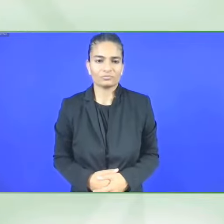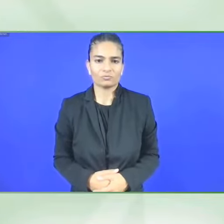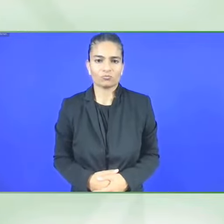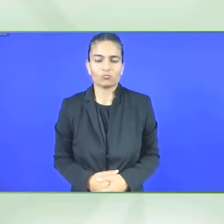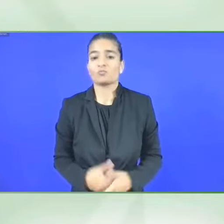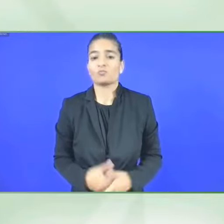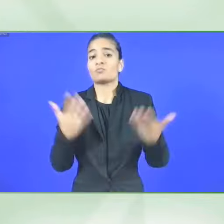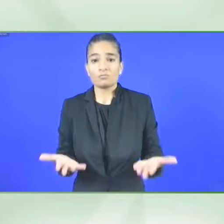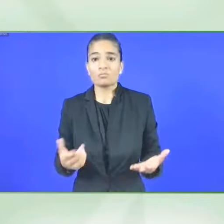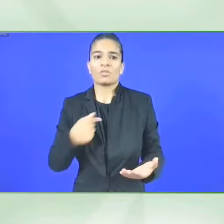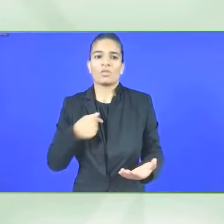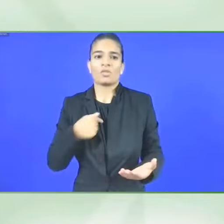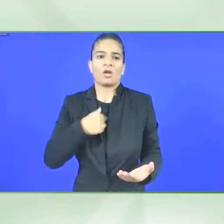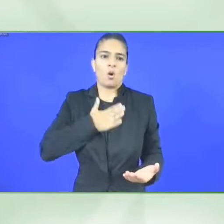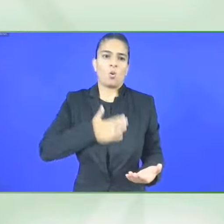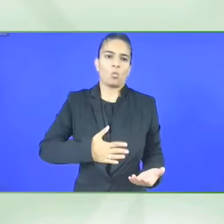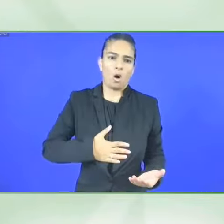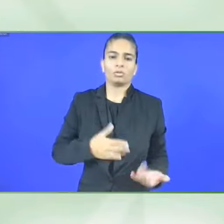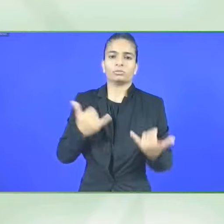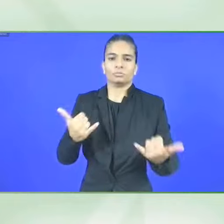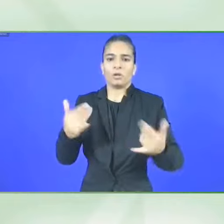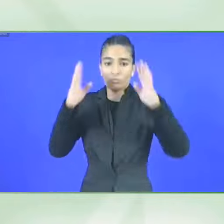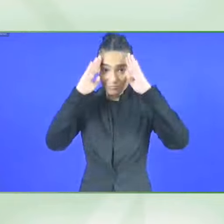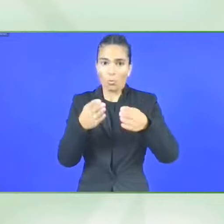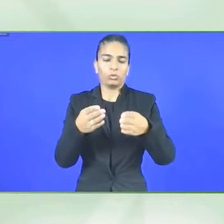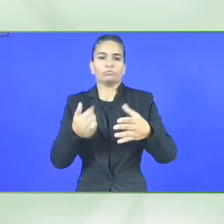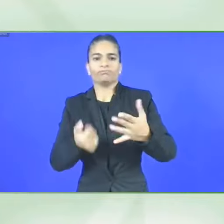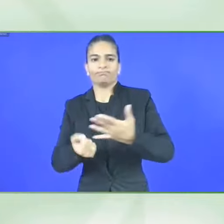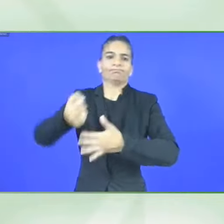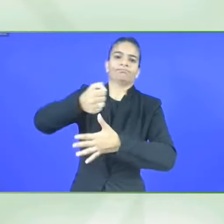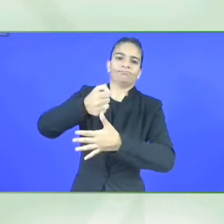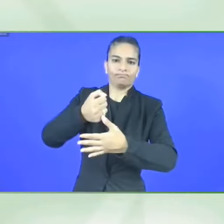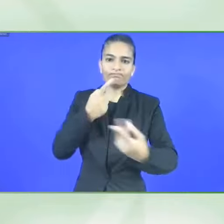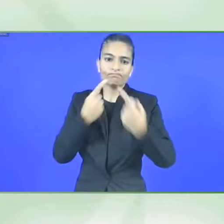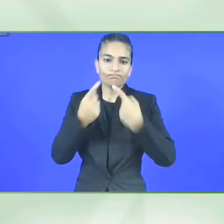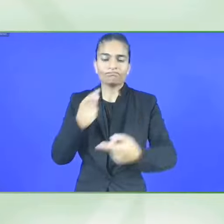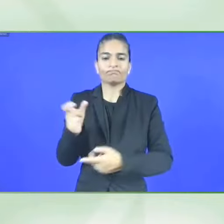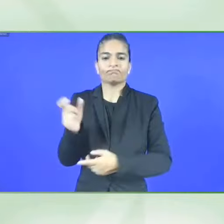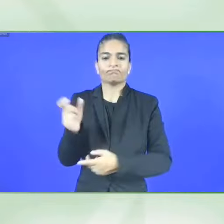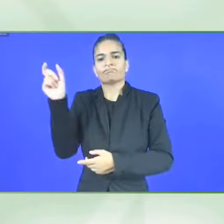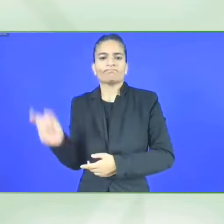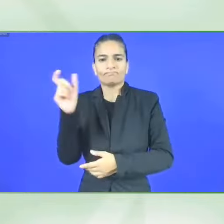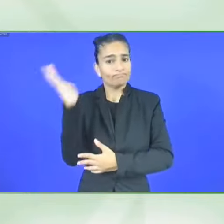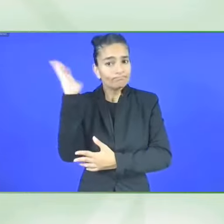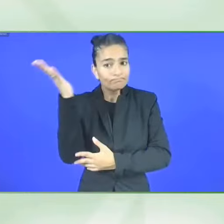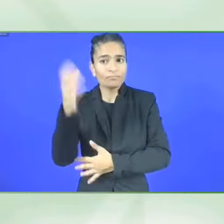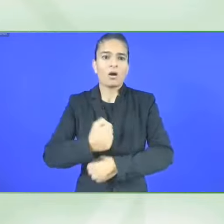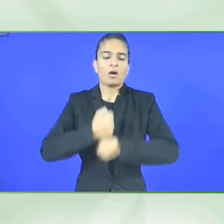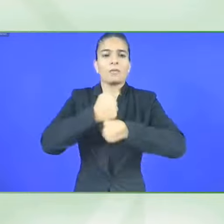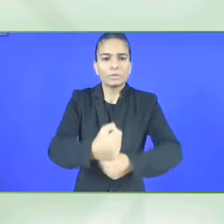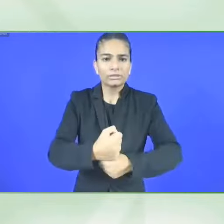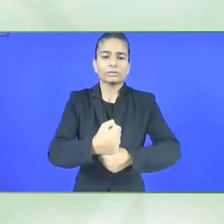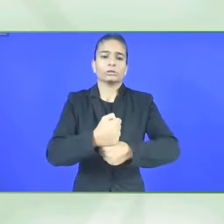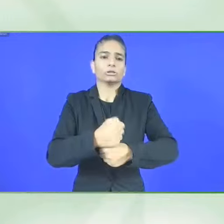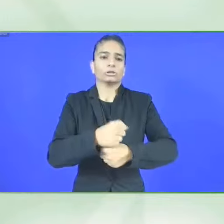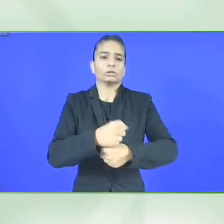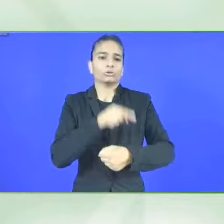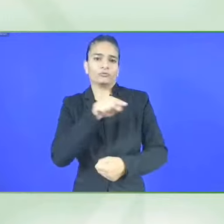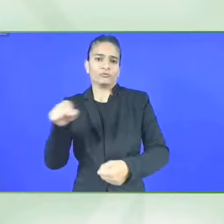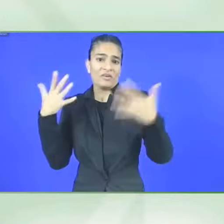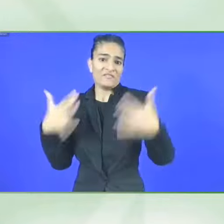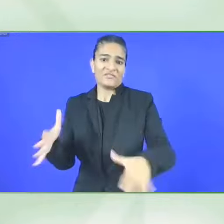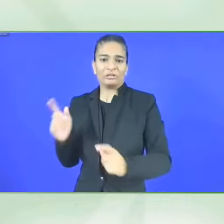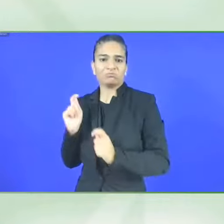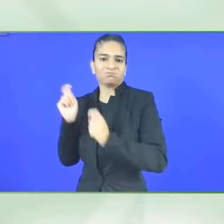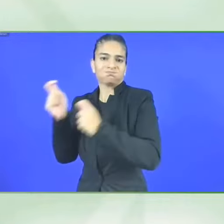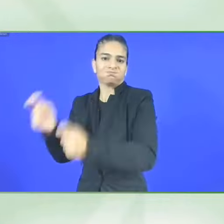accessible wherever possible, ensuring that everyone can participate in the heritage of